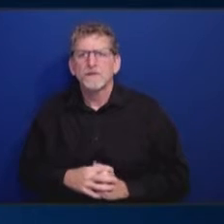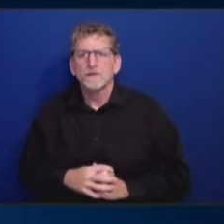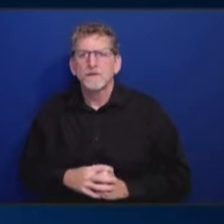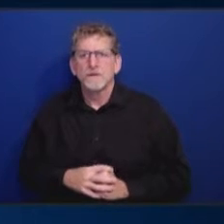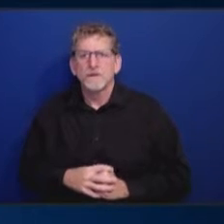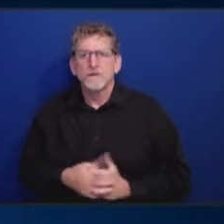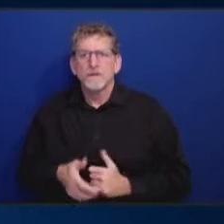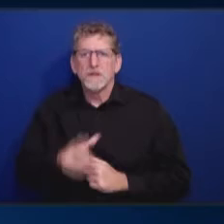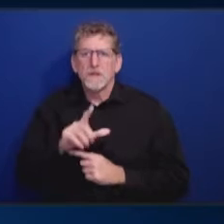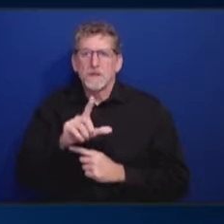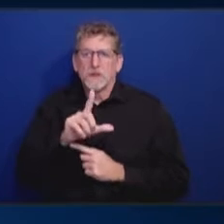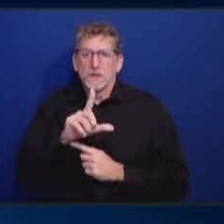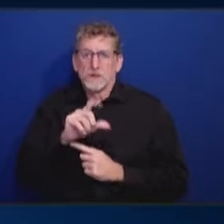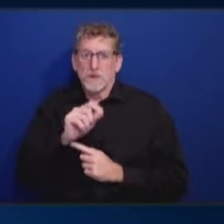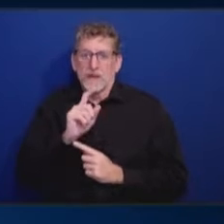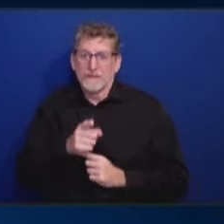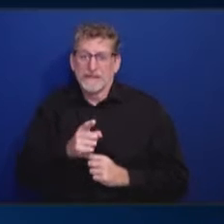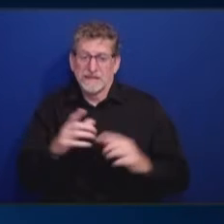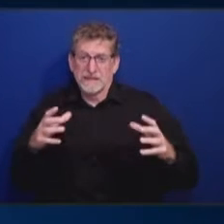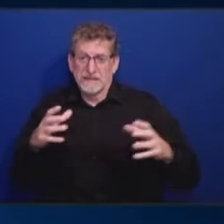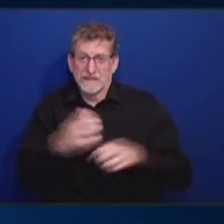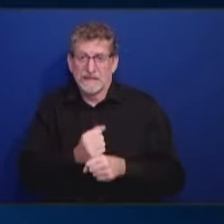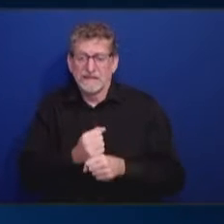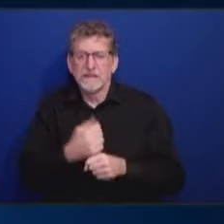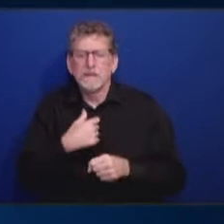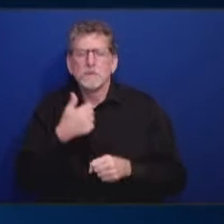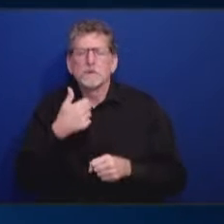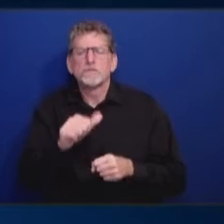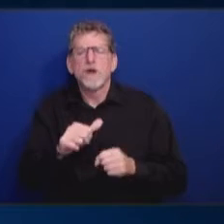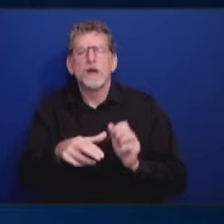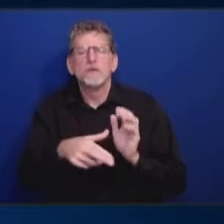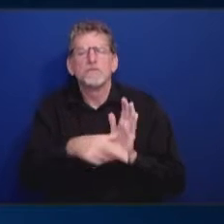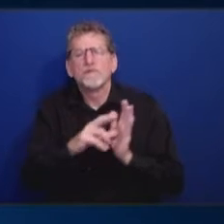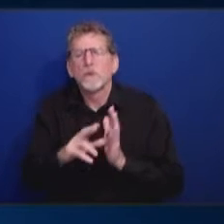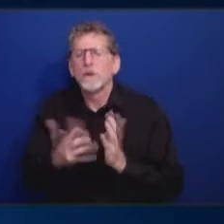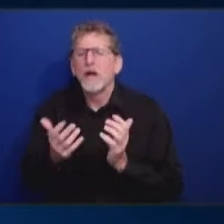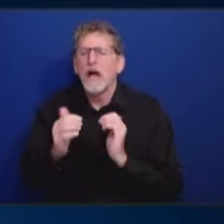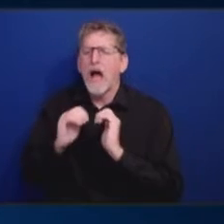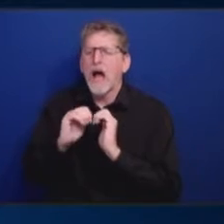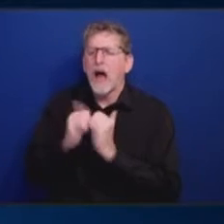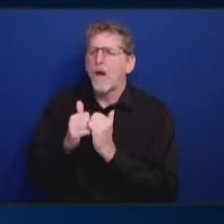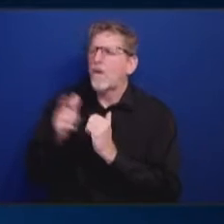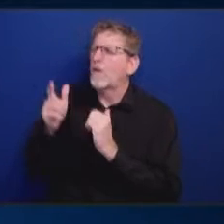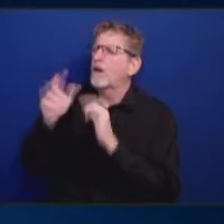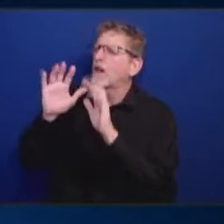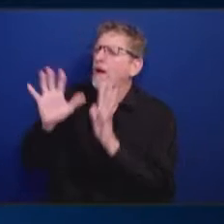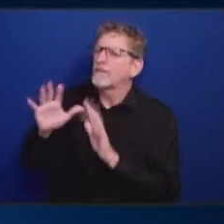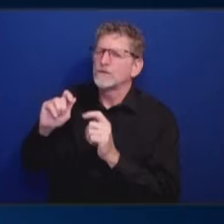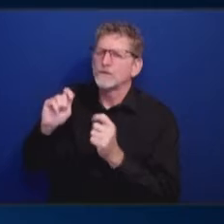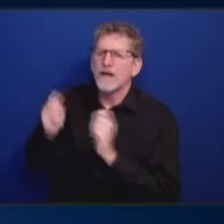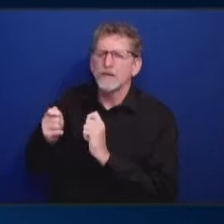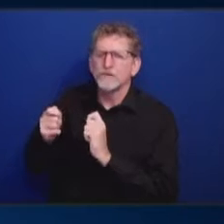of how climate change impacts health, why it needs to be viewed through a health equity